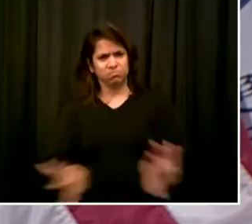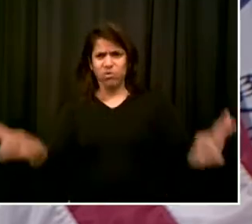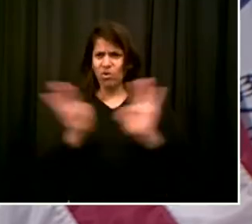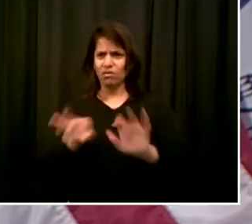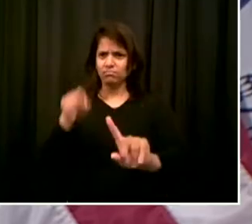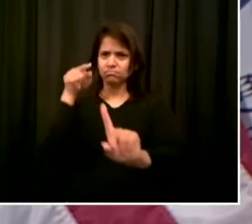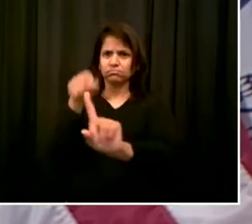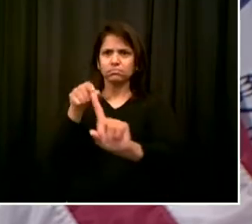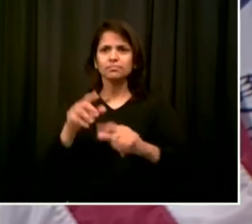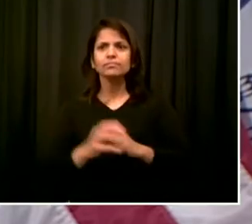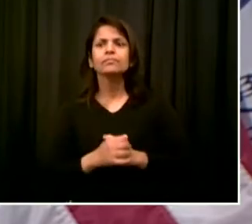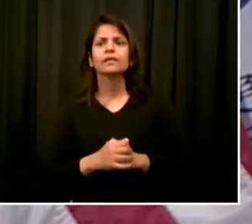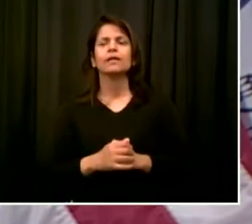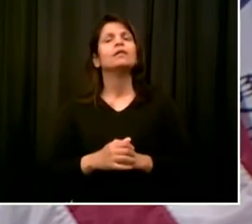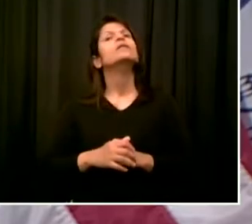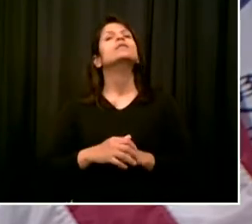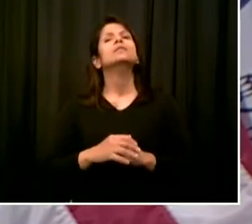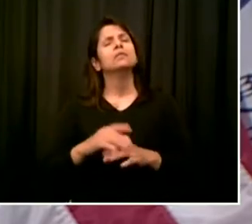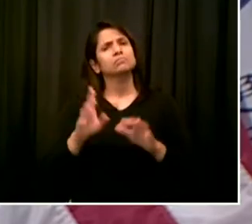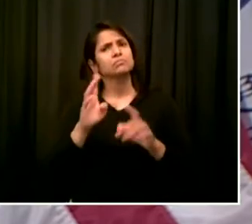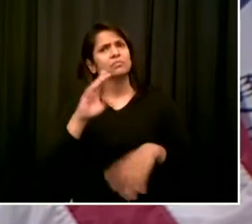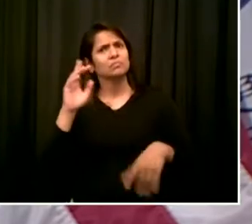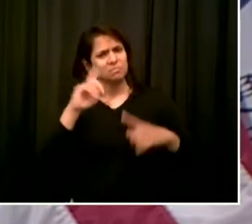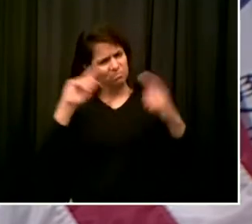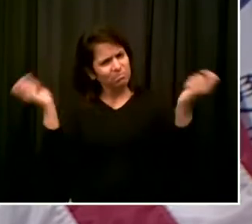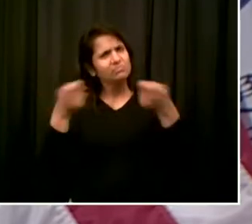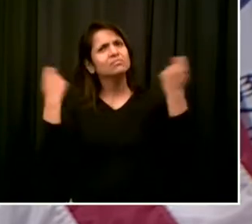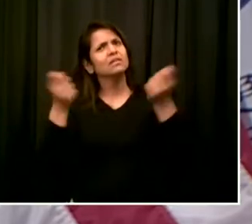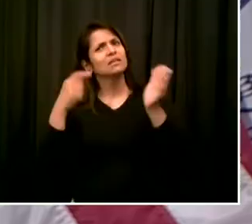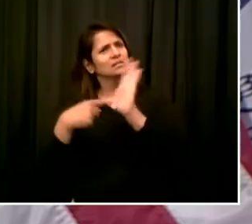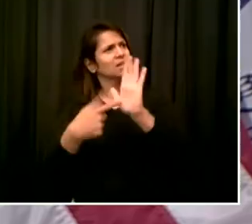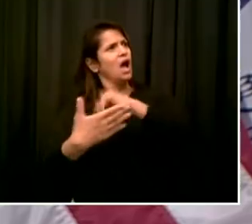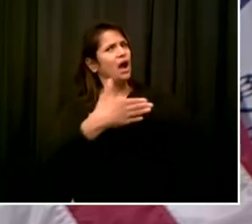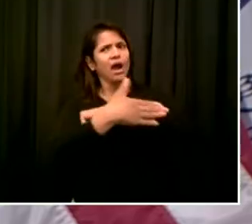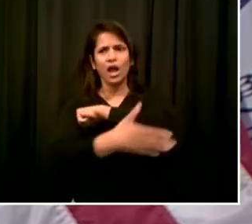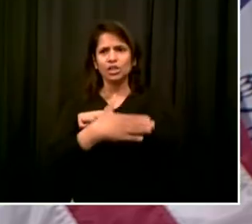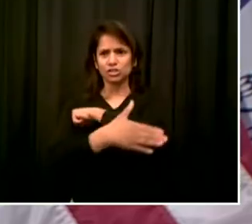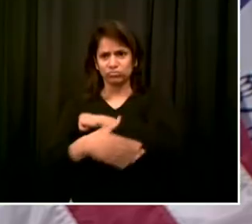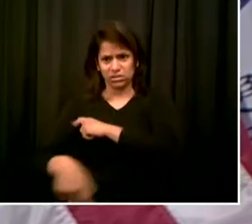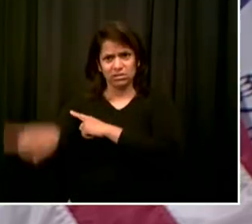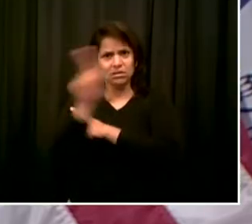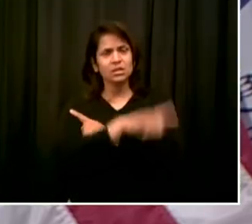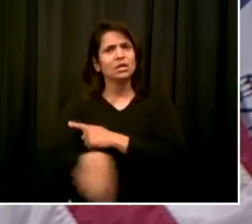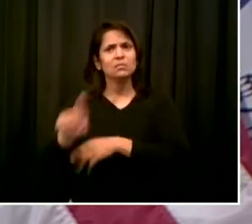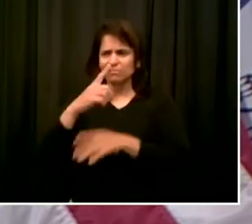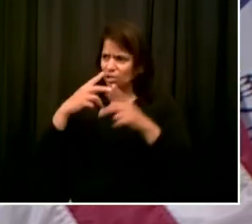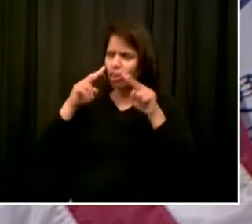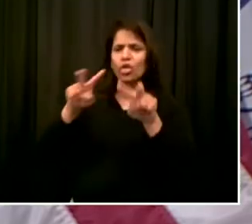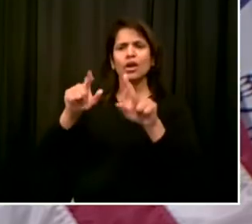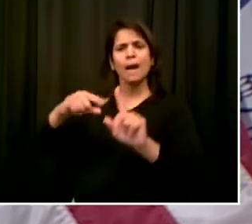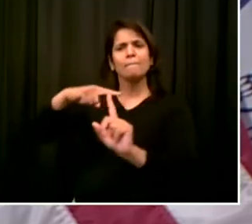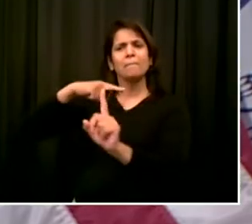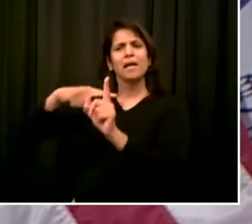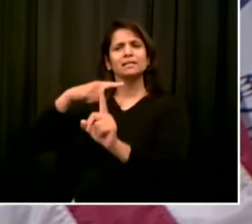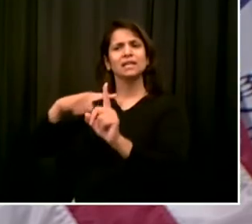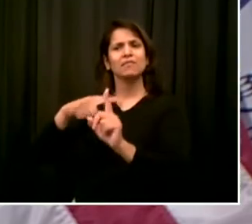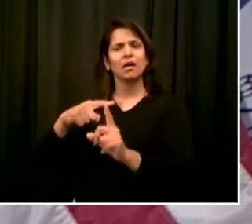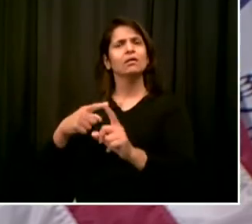ABOUT.ING HAVE @